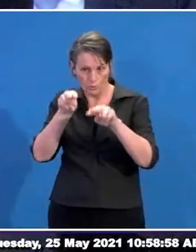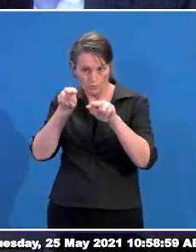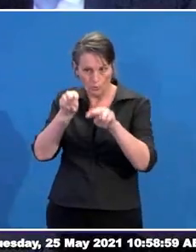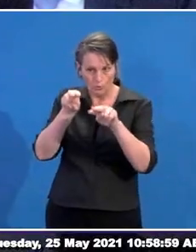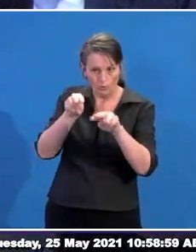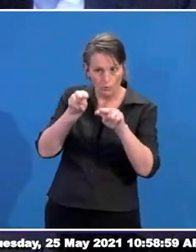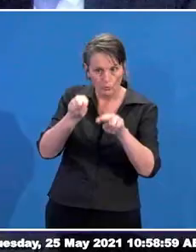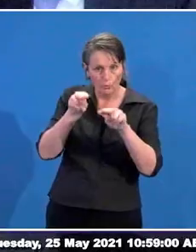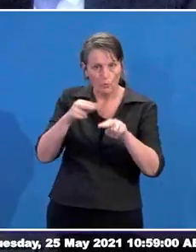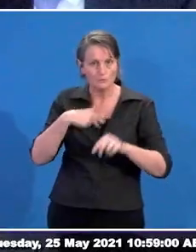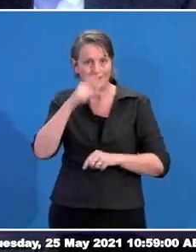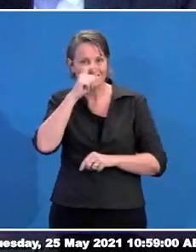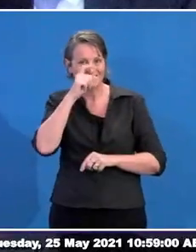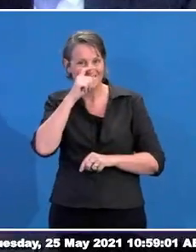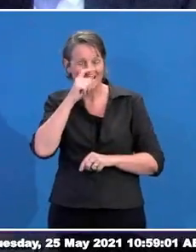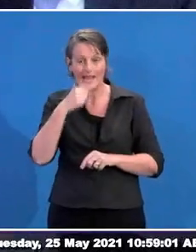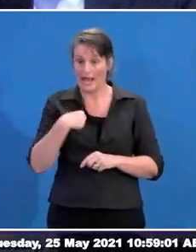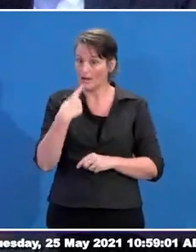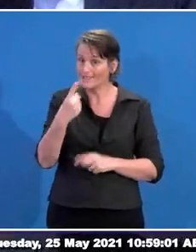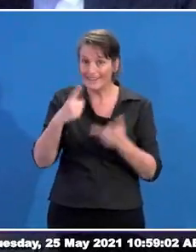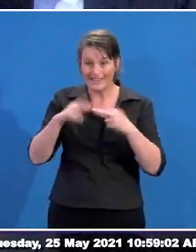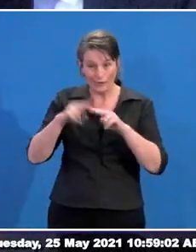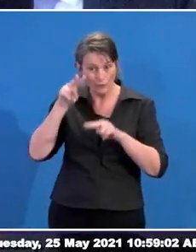She's not, anything that you have seen mildly concerned about,